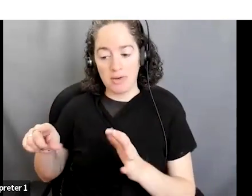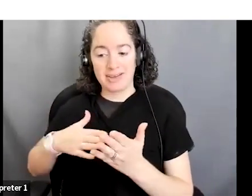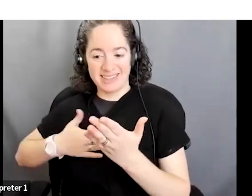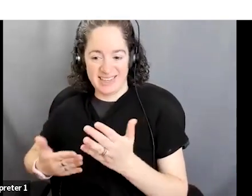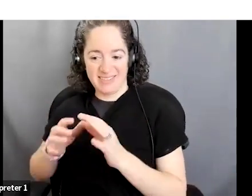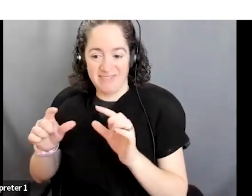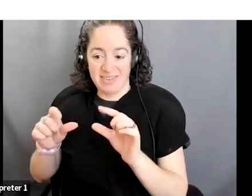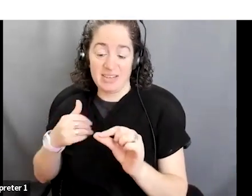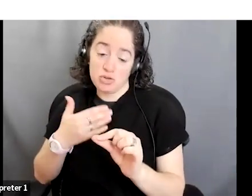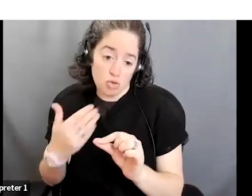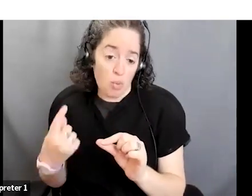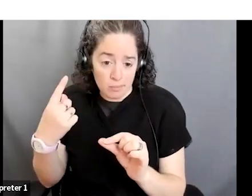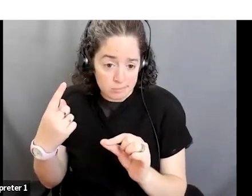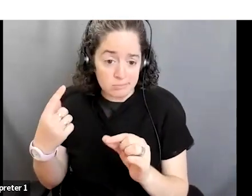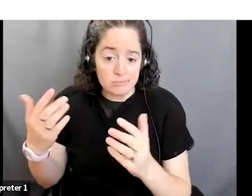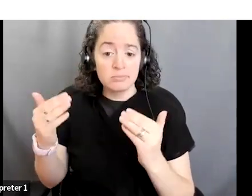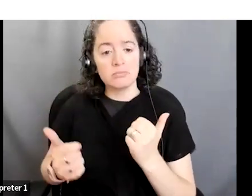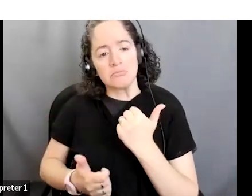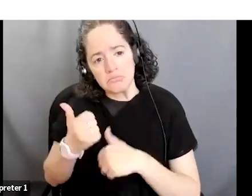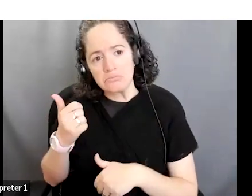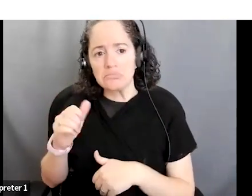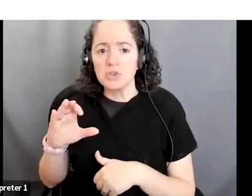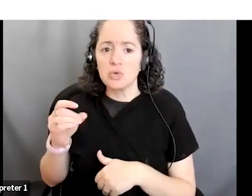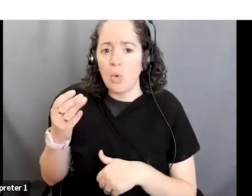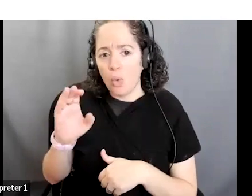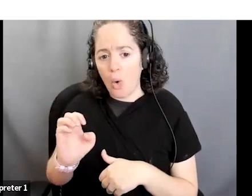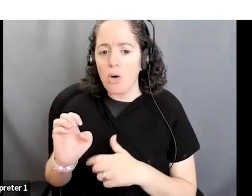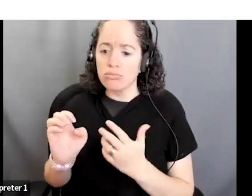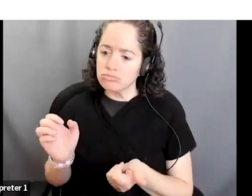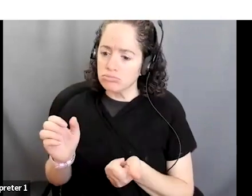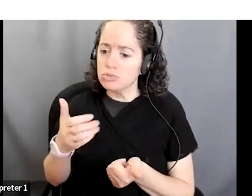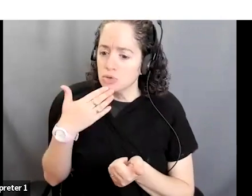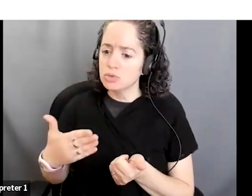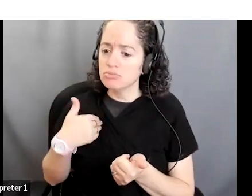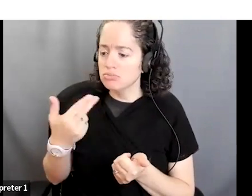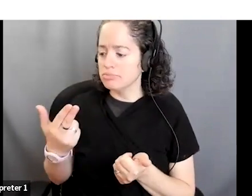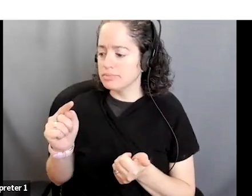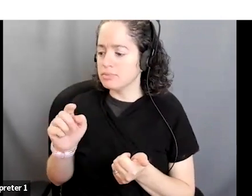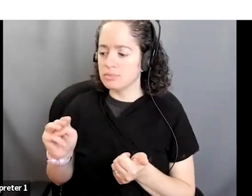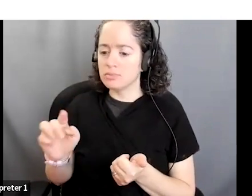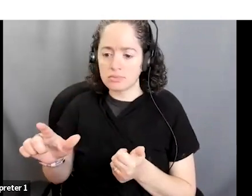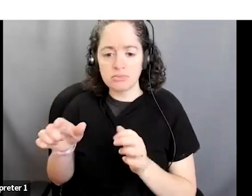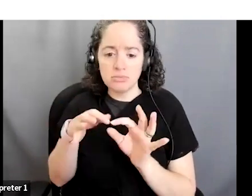Most of their code was using semantic markup for name and email fields.